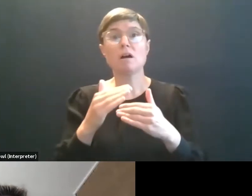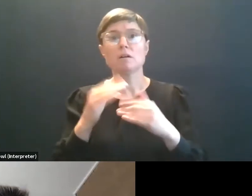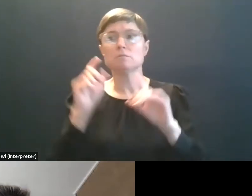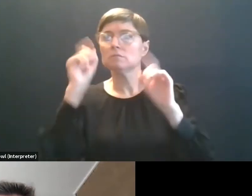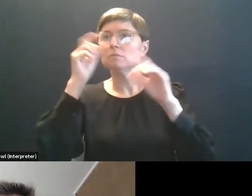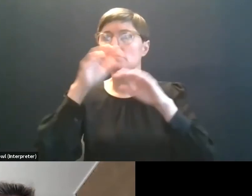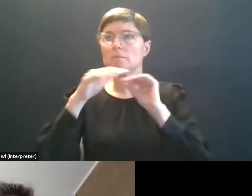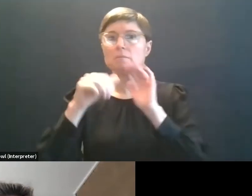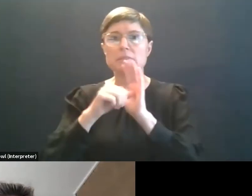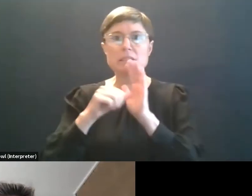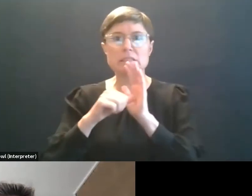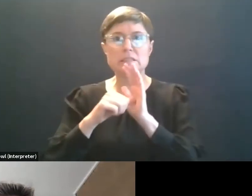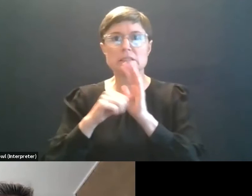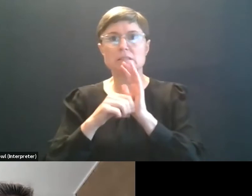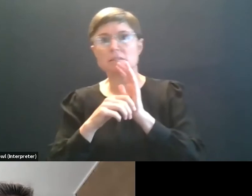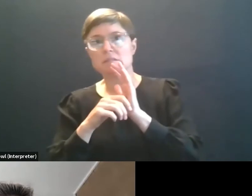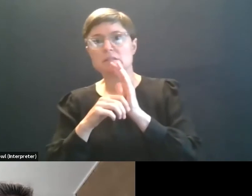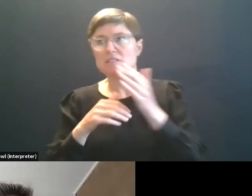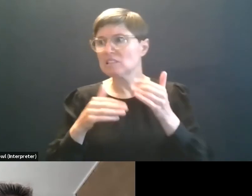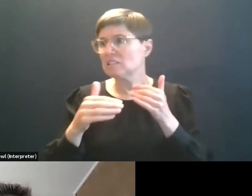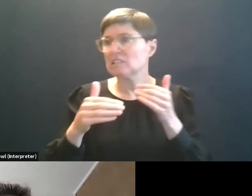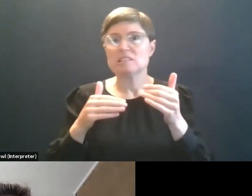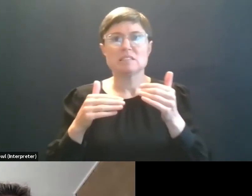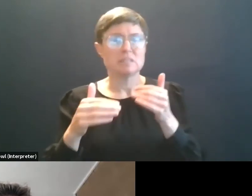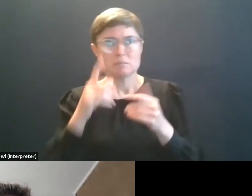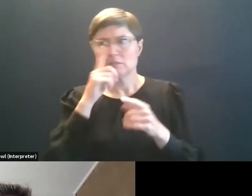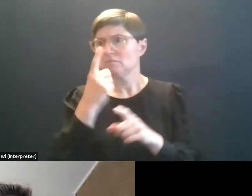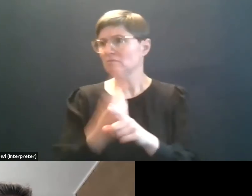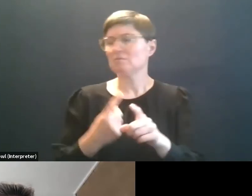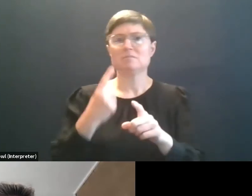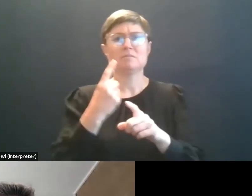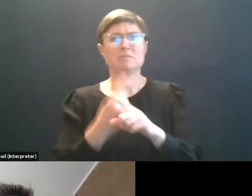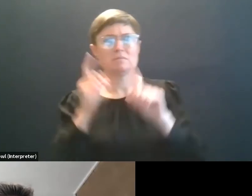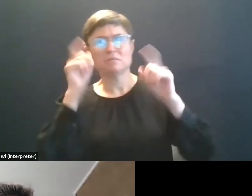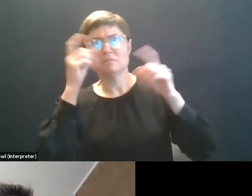started to come more to the fore and be reported by people as they engaged with those support